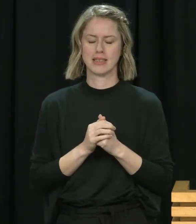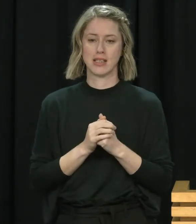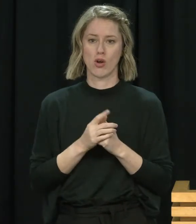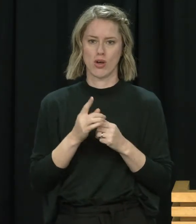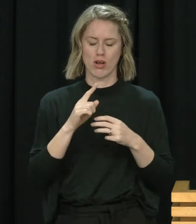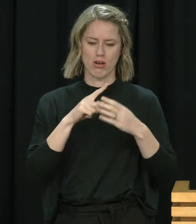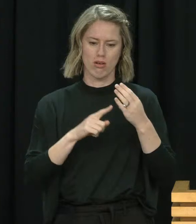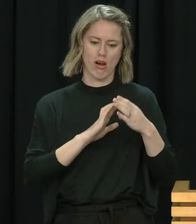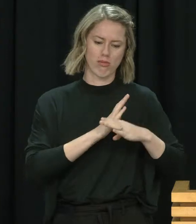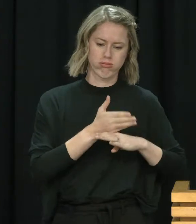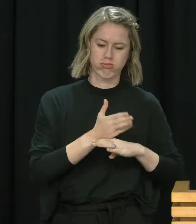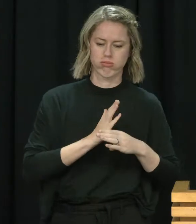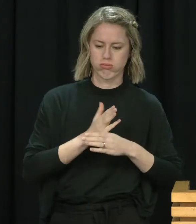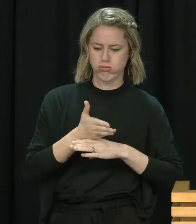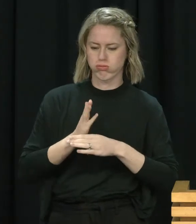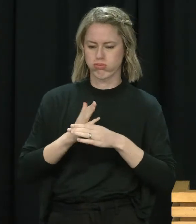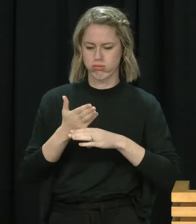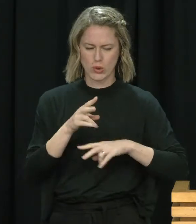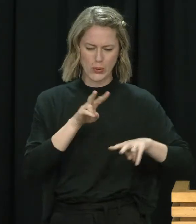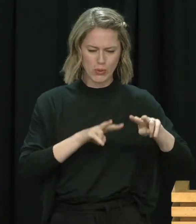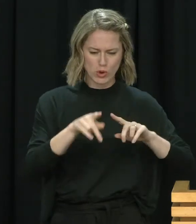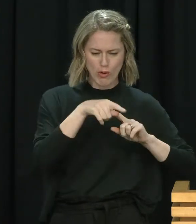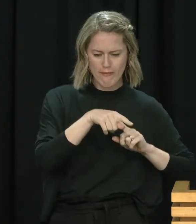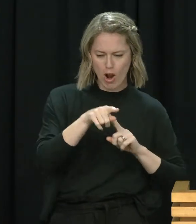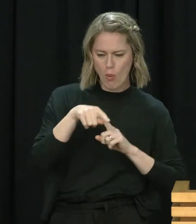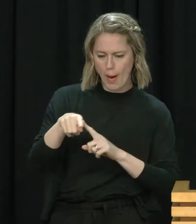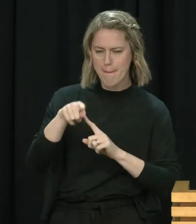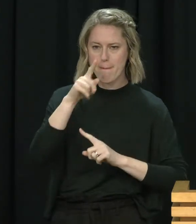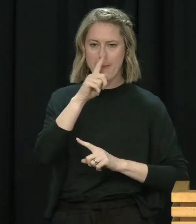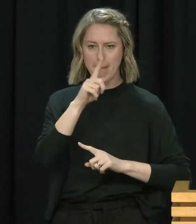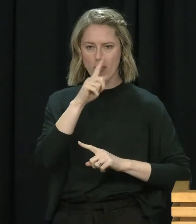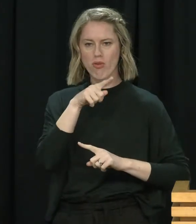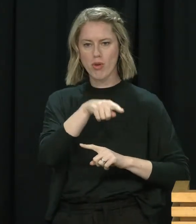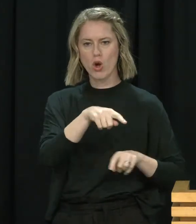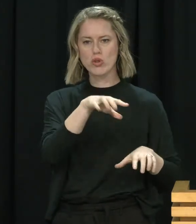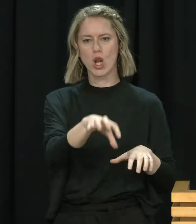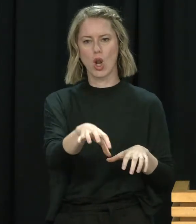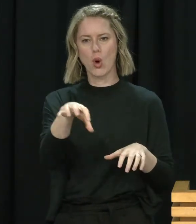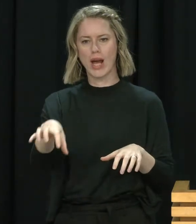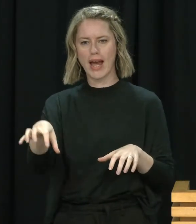information we possibly could to identify people who may be